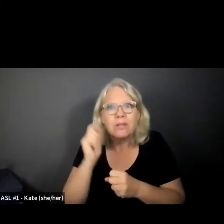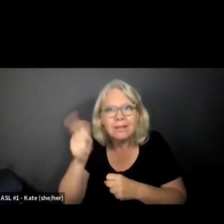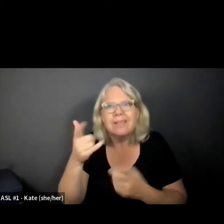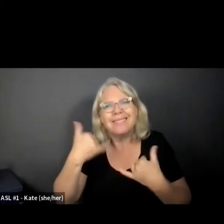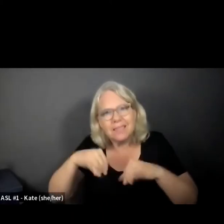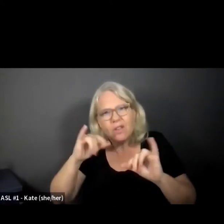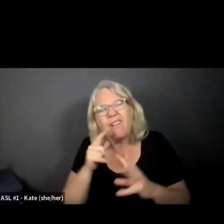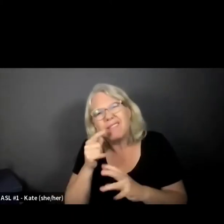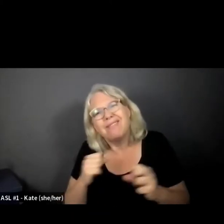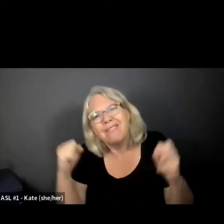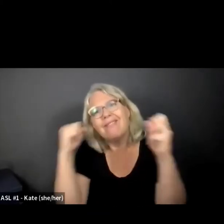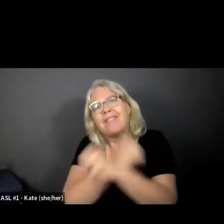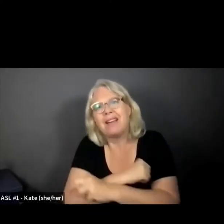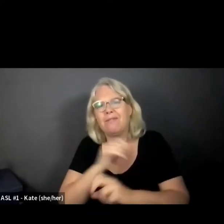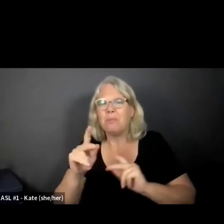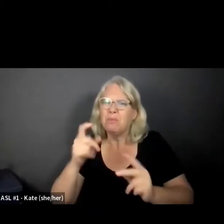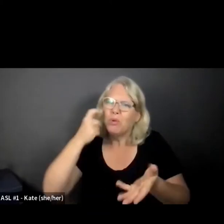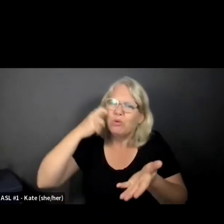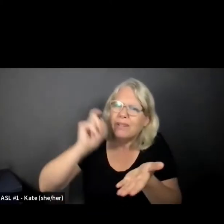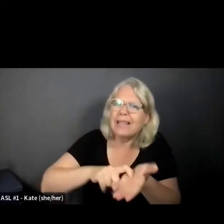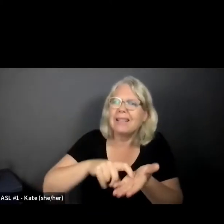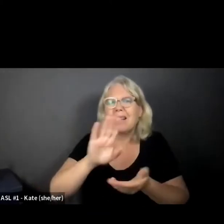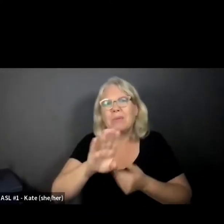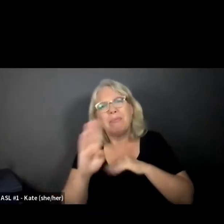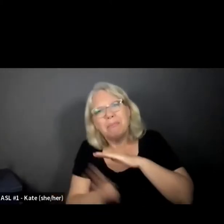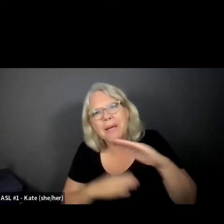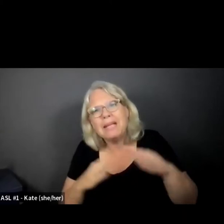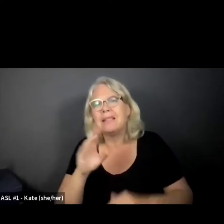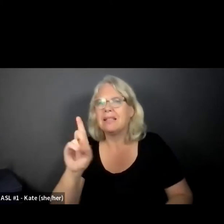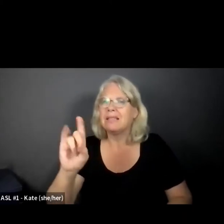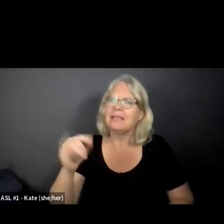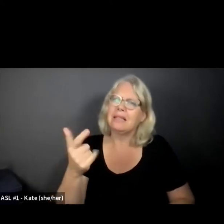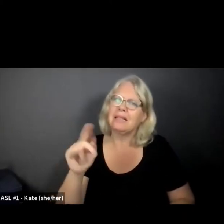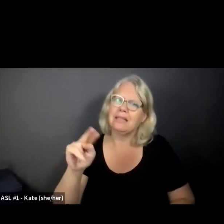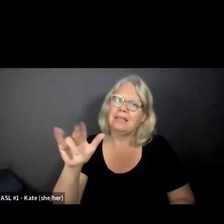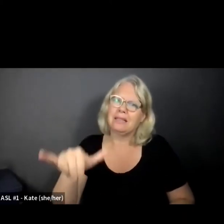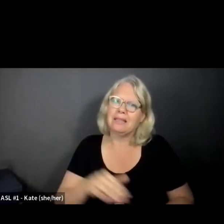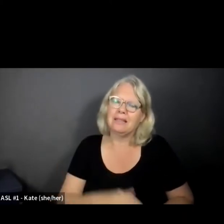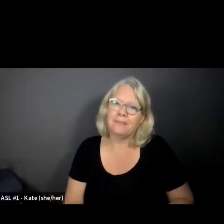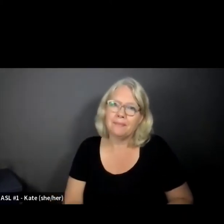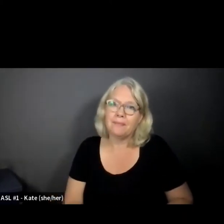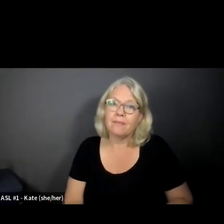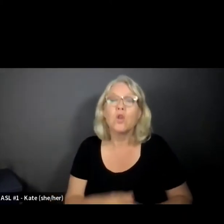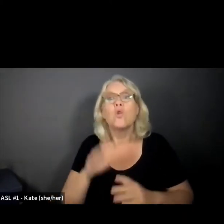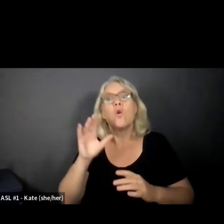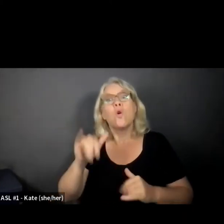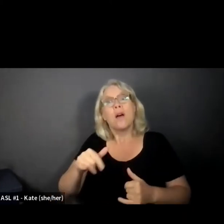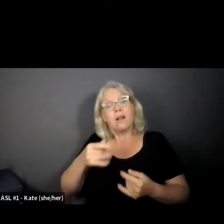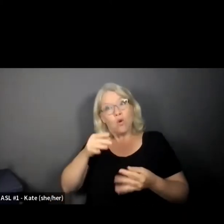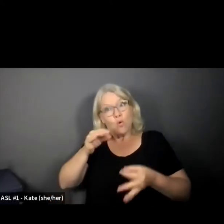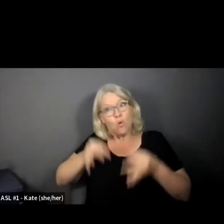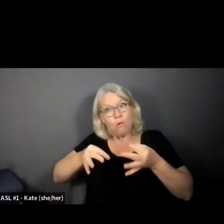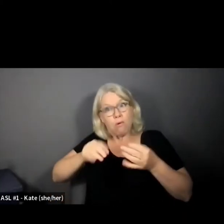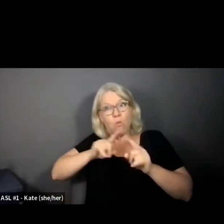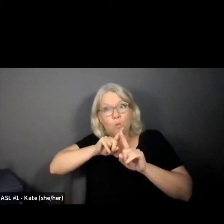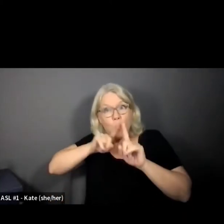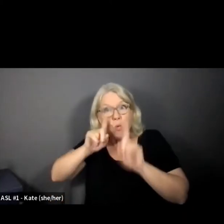DAMAGES IS AN AREA WHERE WE NEED STRONGER ADVOCACY AND MUST STRIVE TO SET A NEW HIGH-WATER